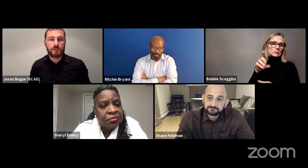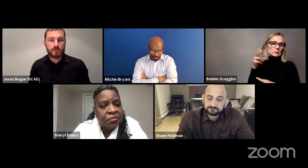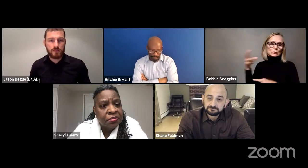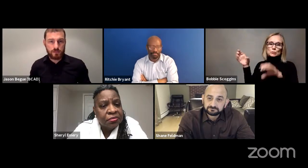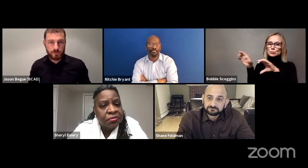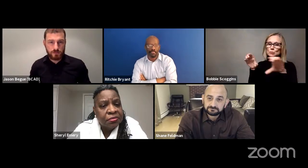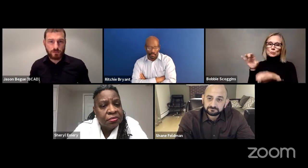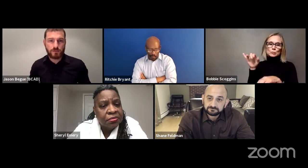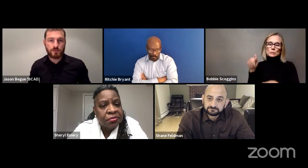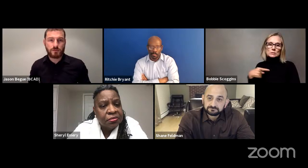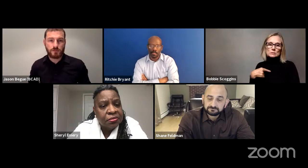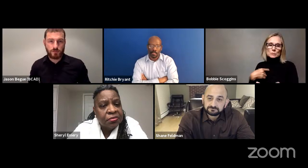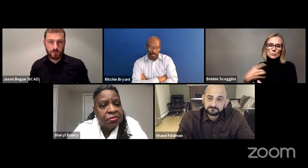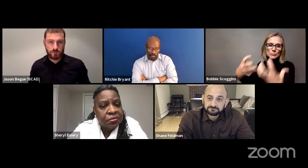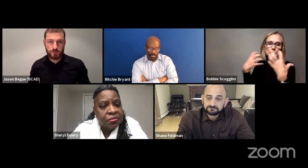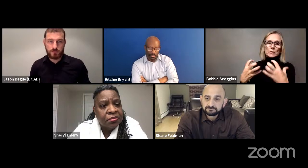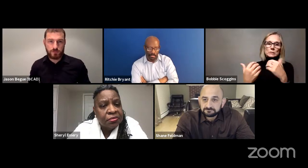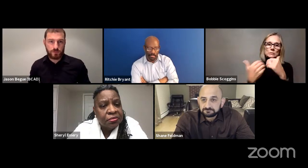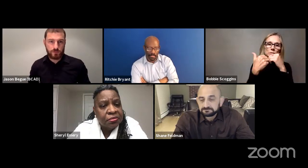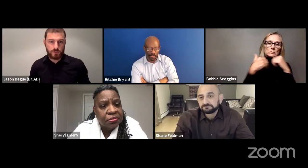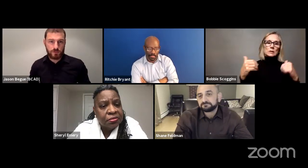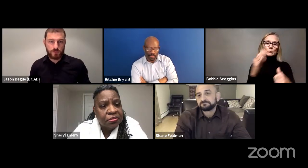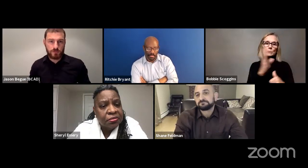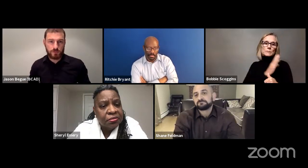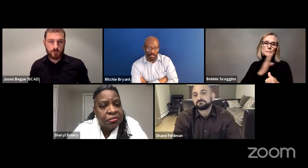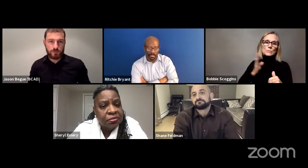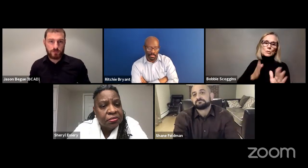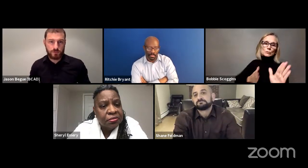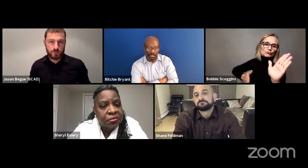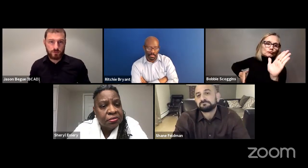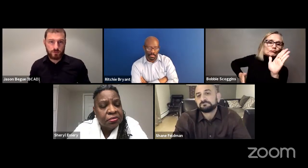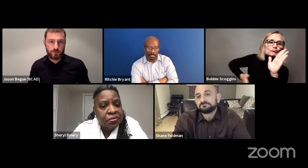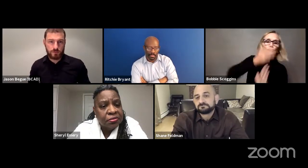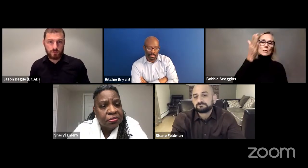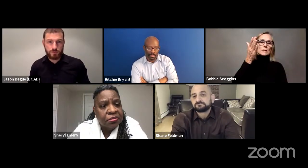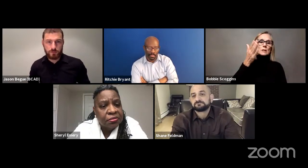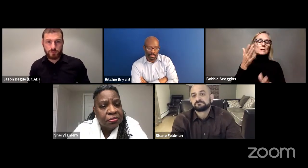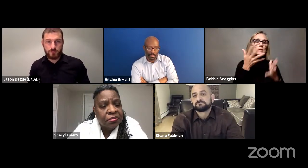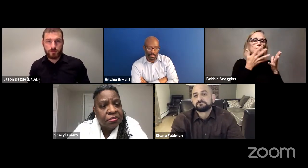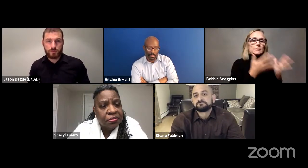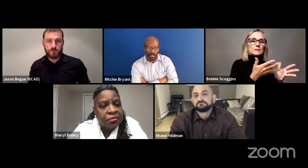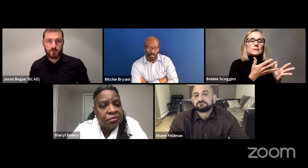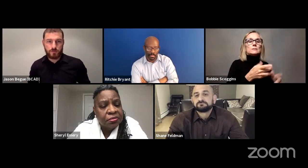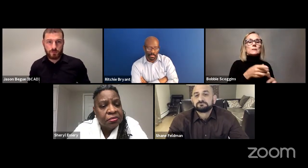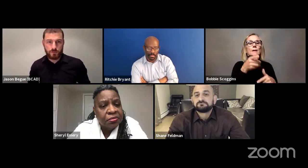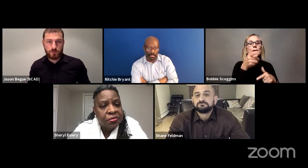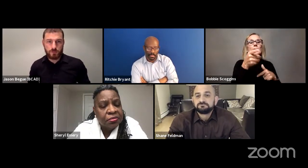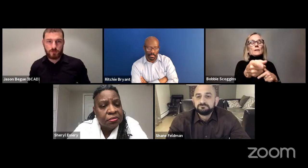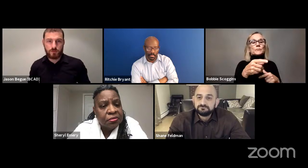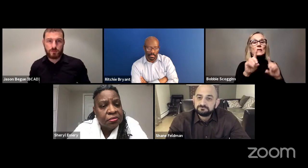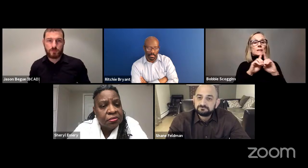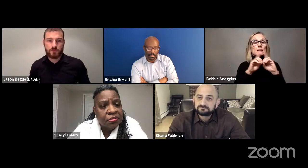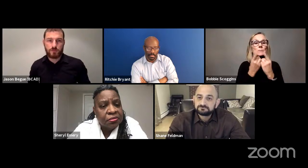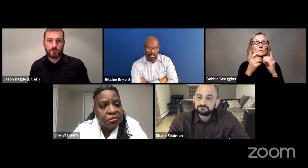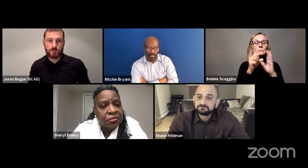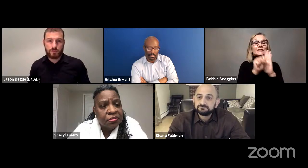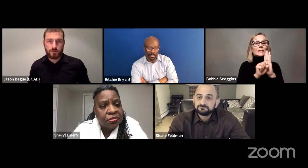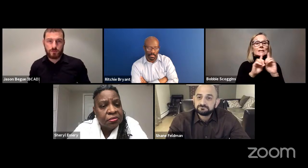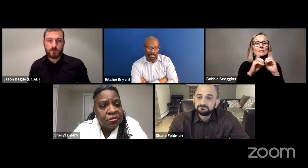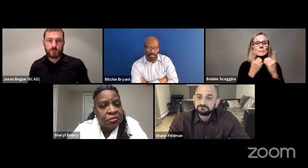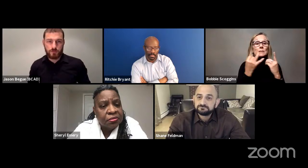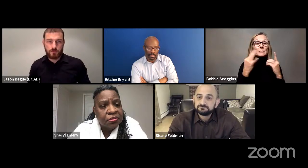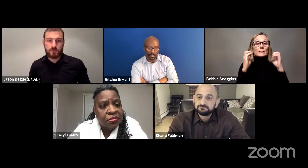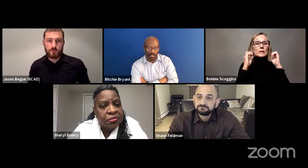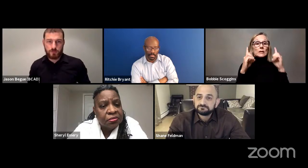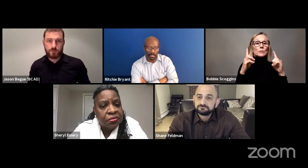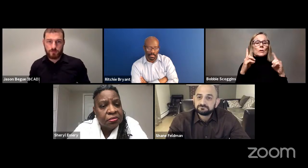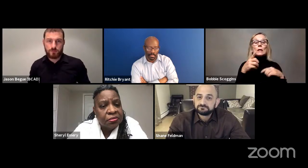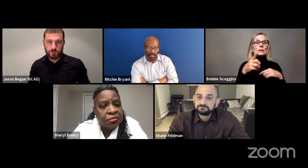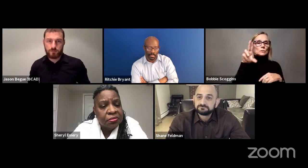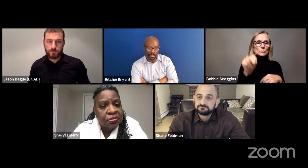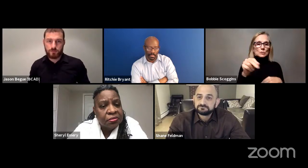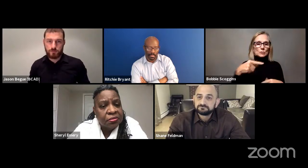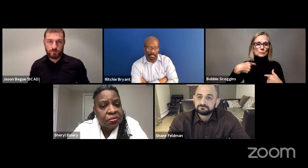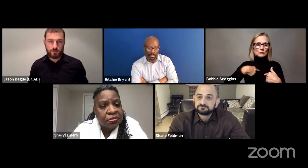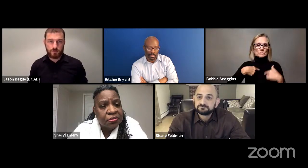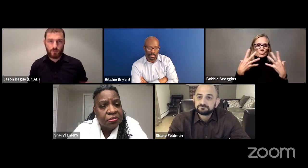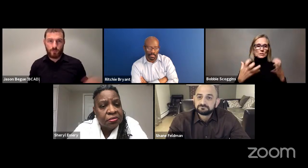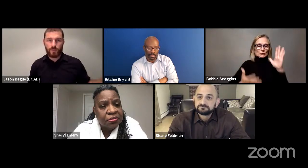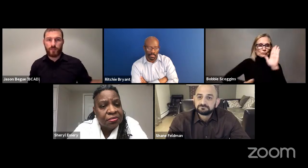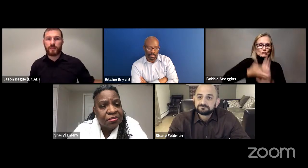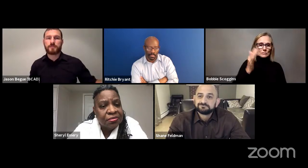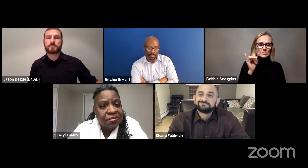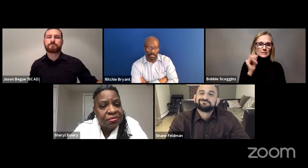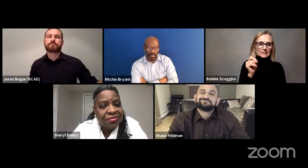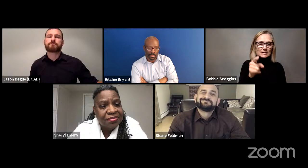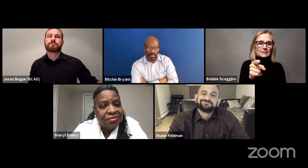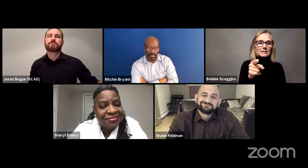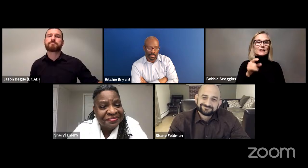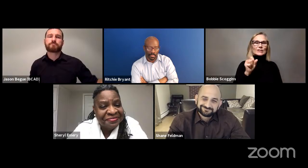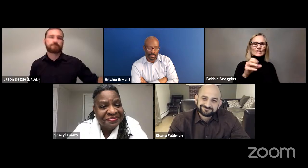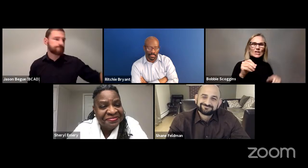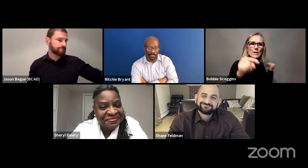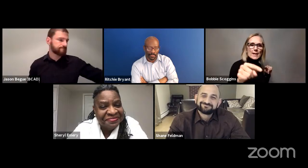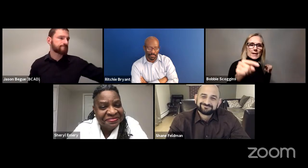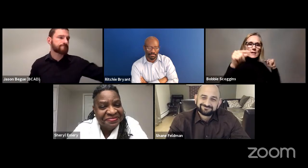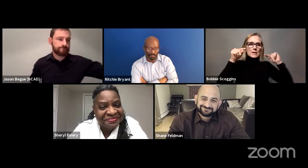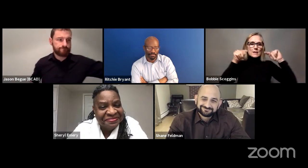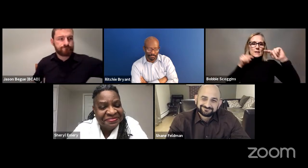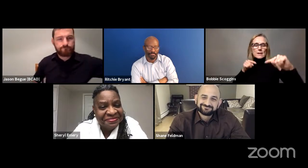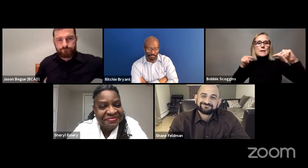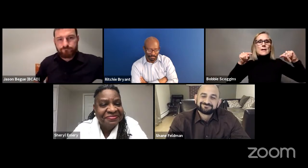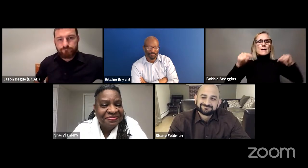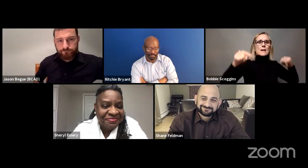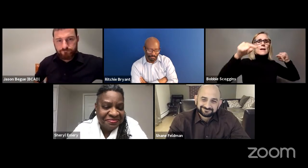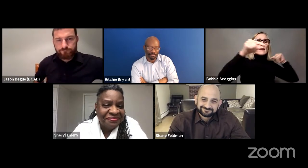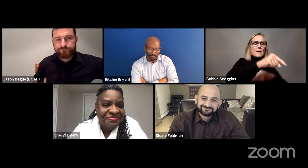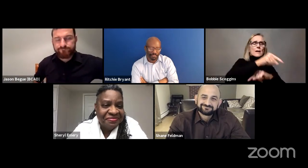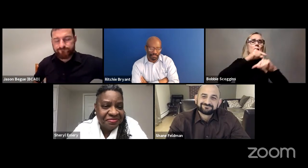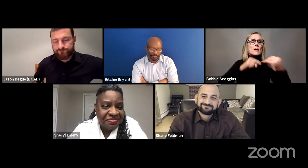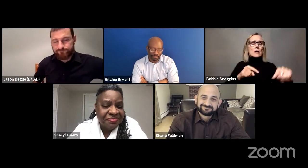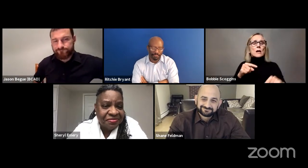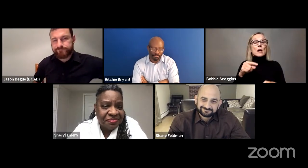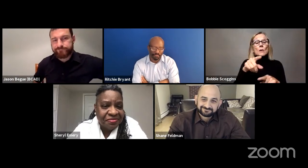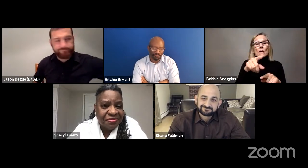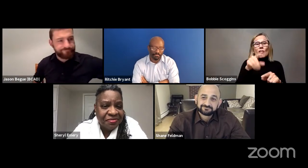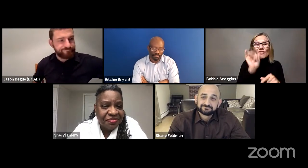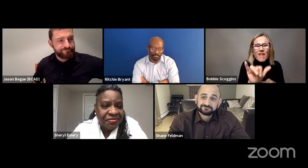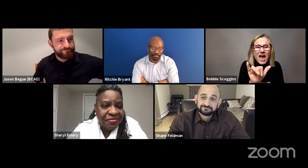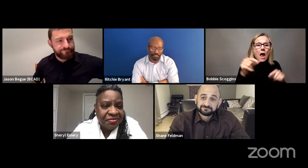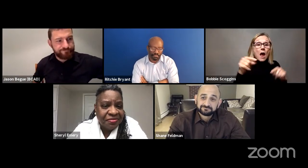not want them running it. They wanted another body running it. There are different perspectives